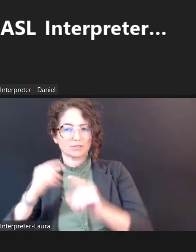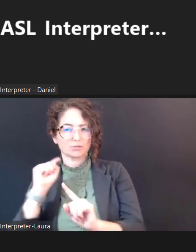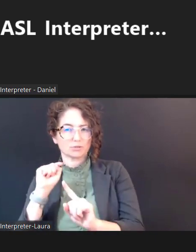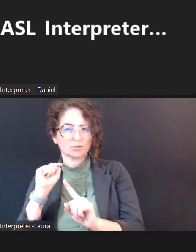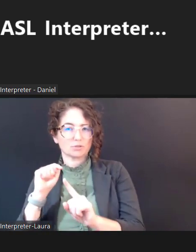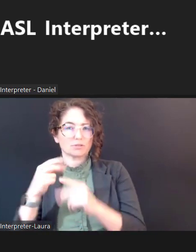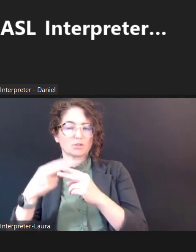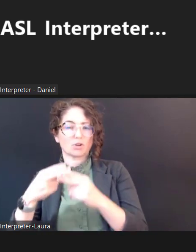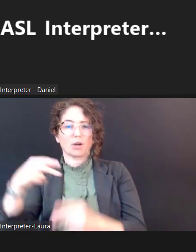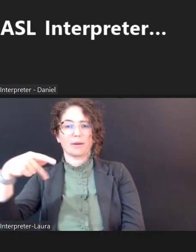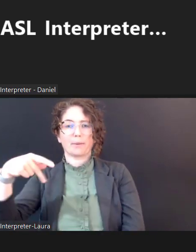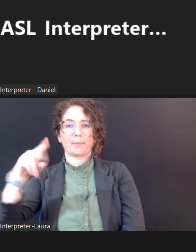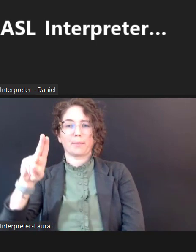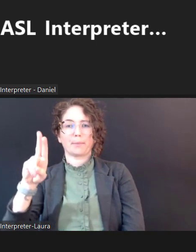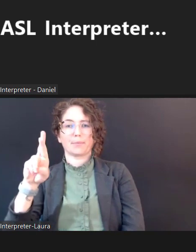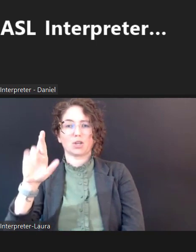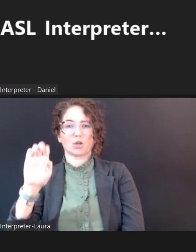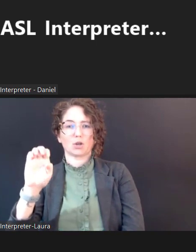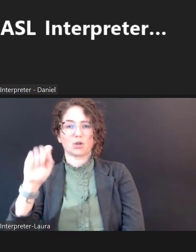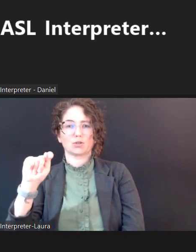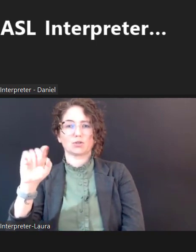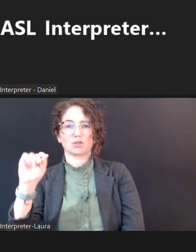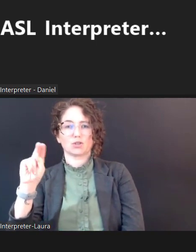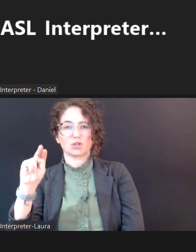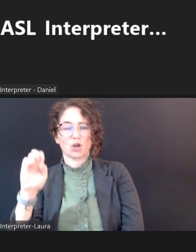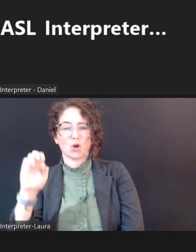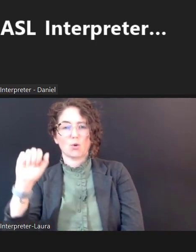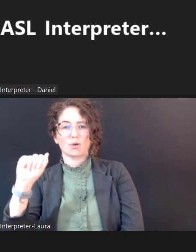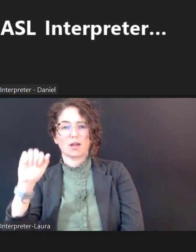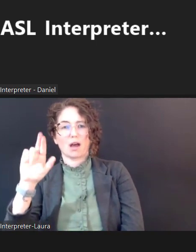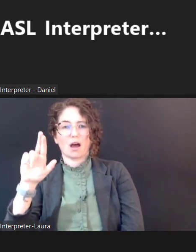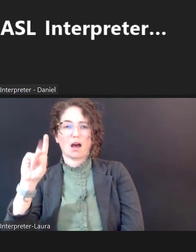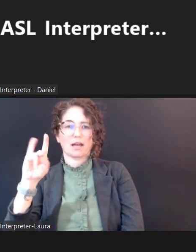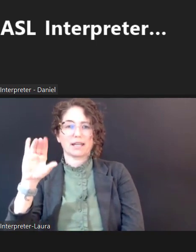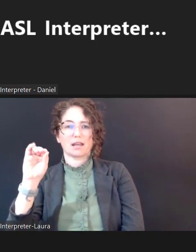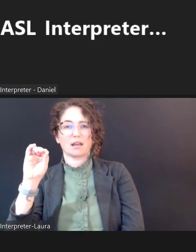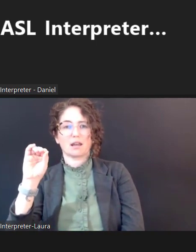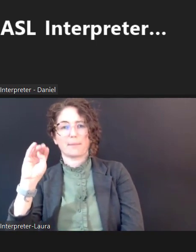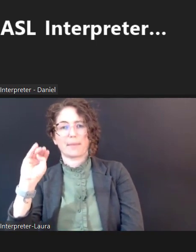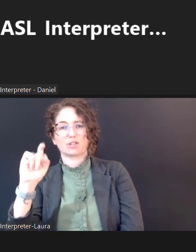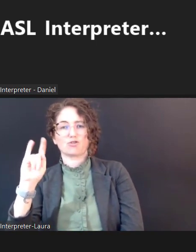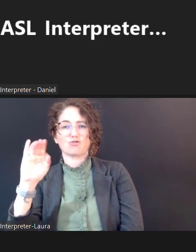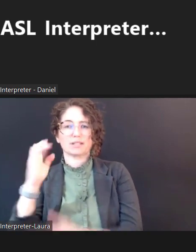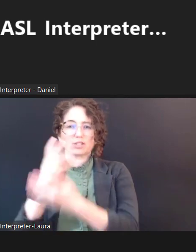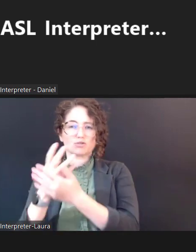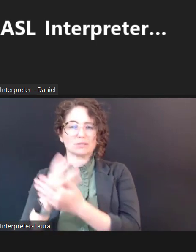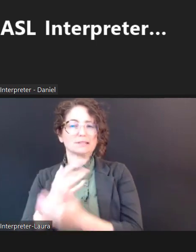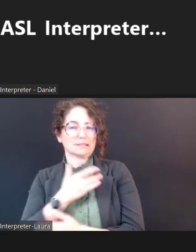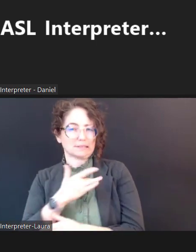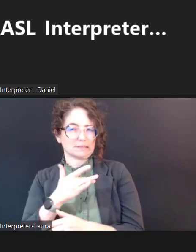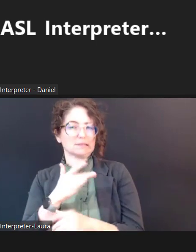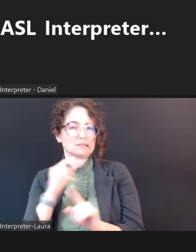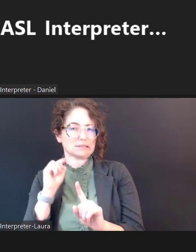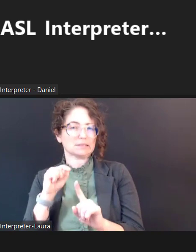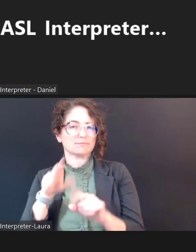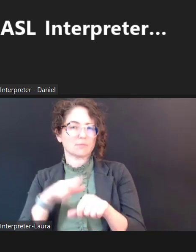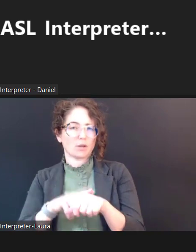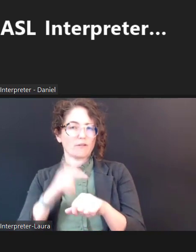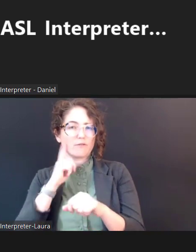On the right, you will see the Pure Tone Audiometric screening, which has been used to screen children 3 years of age and older,